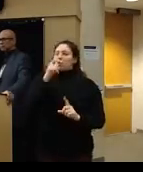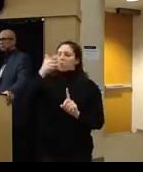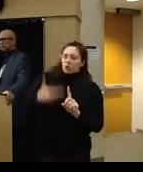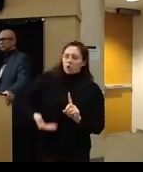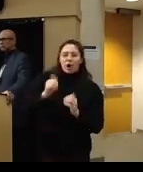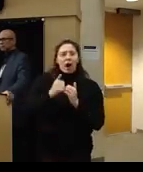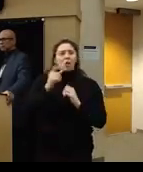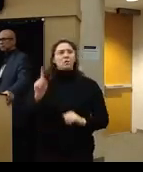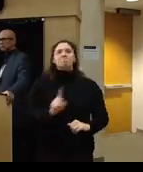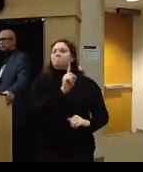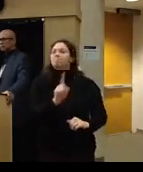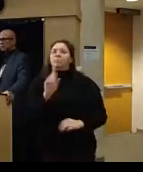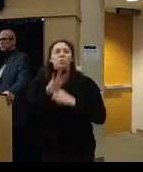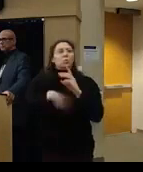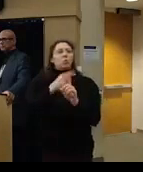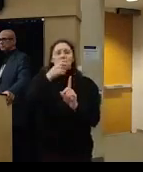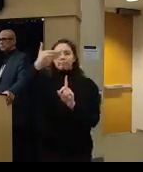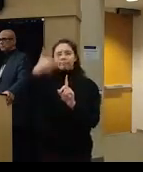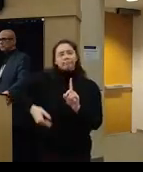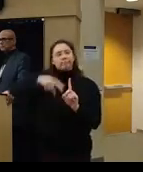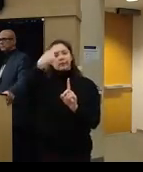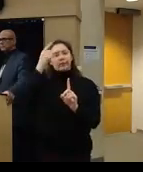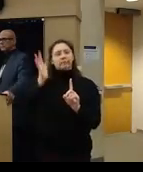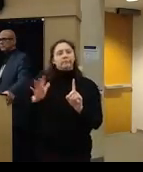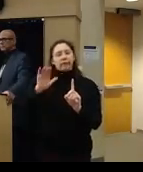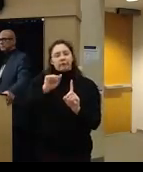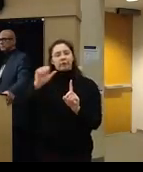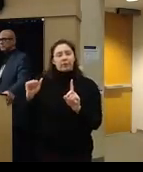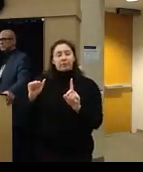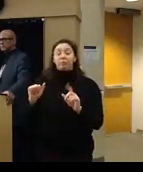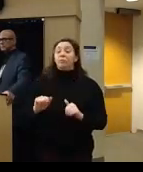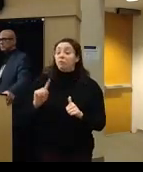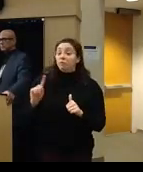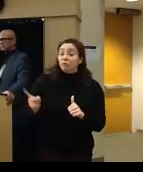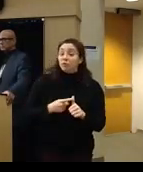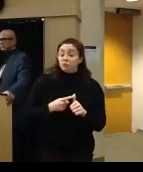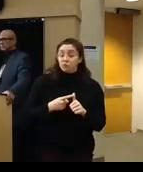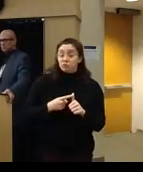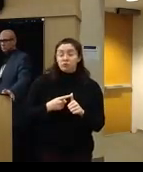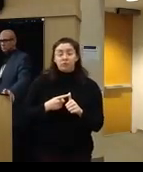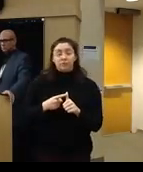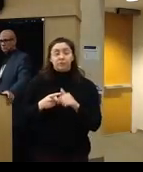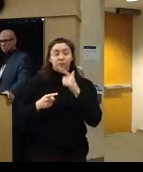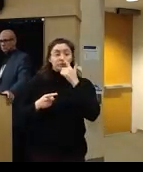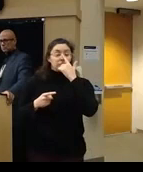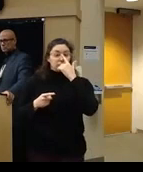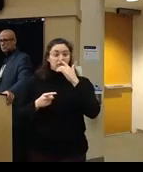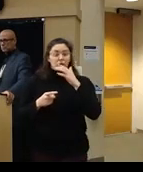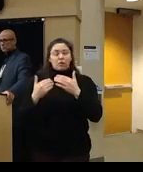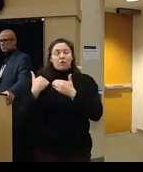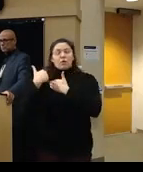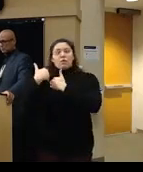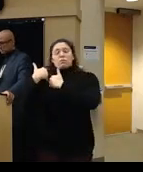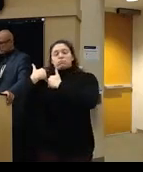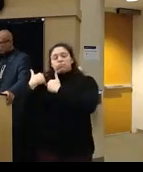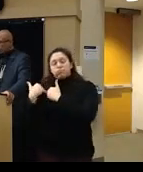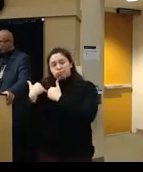walk in the world as people of African ancestry first under the constant weight of daily doses